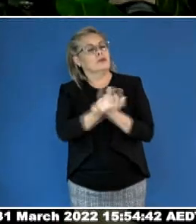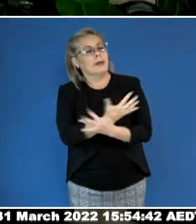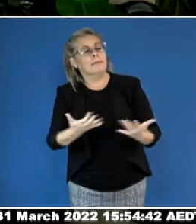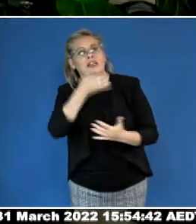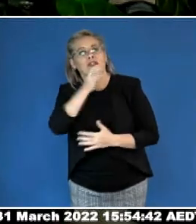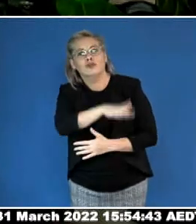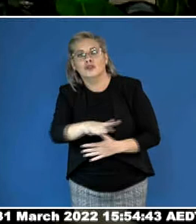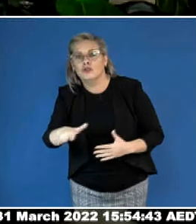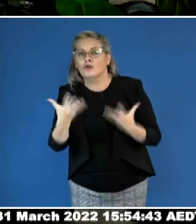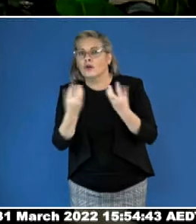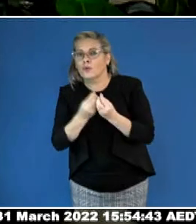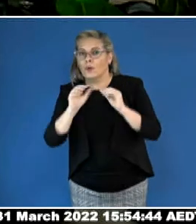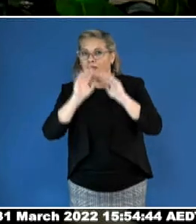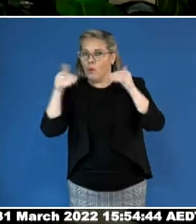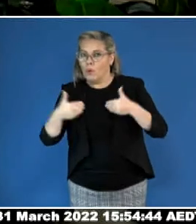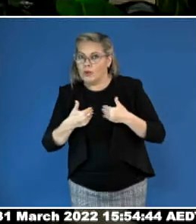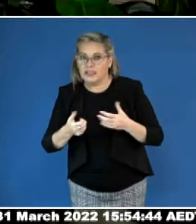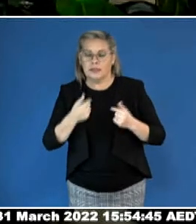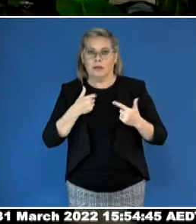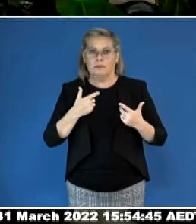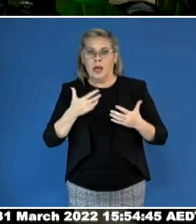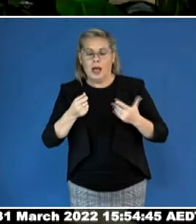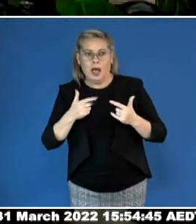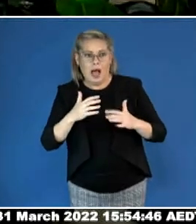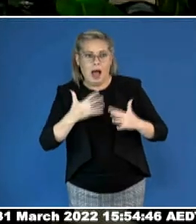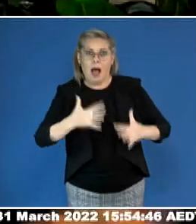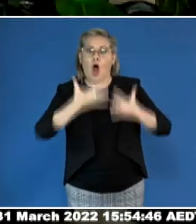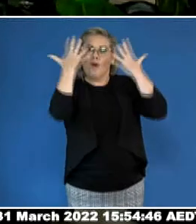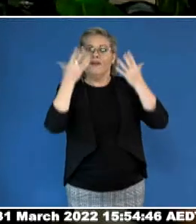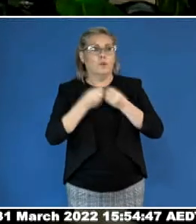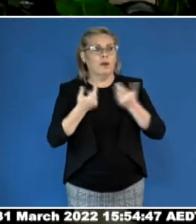vulnerabilities of autistic girls, women and gender diverse individuals, or I guess it